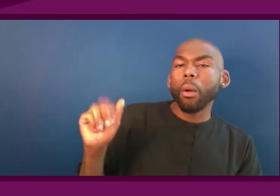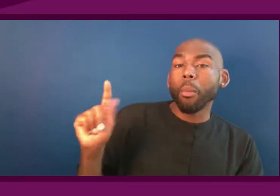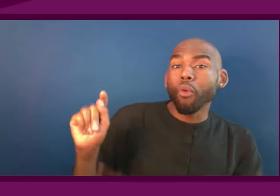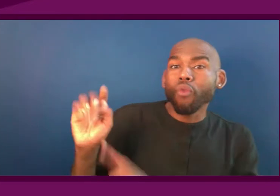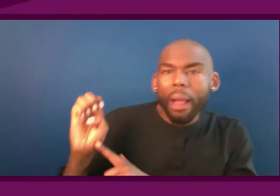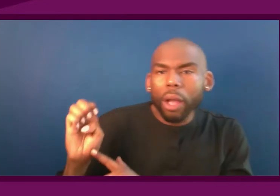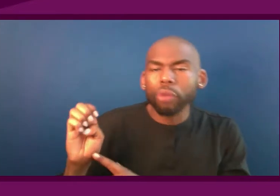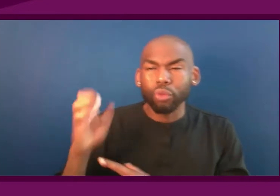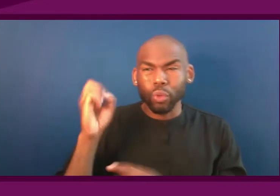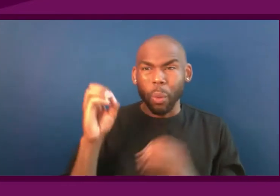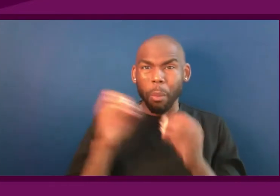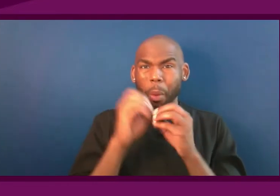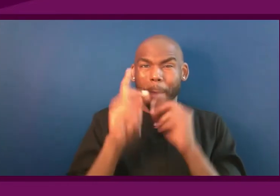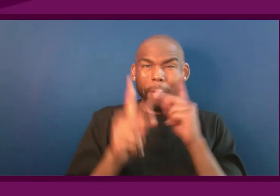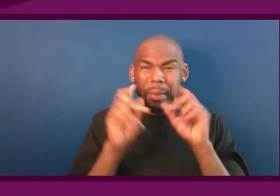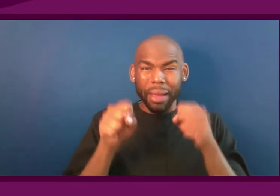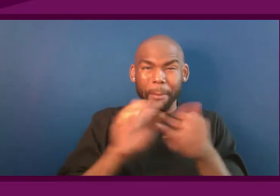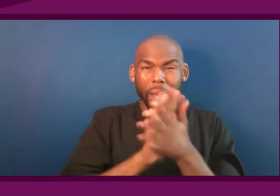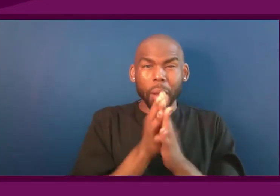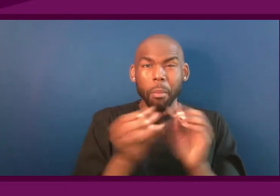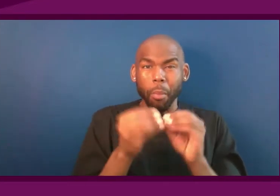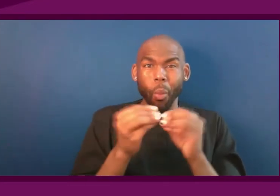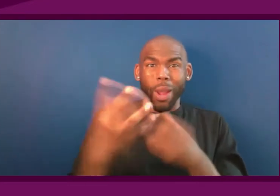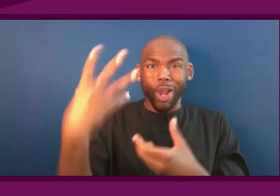Ashley Inkumsah: Absolutely. I think we're certainly... we've